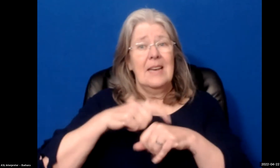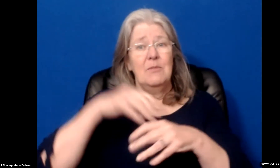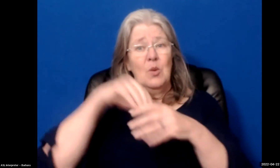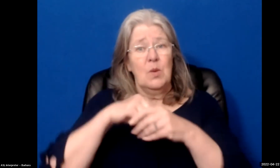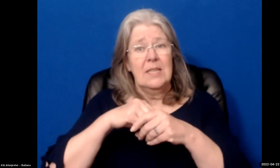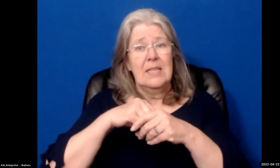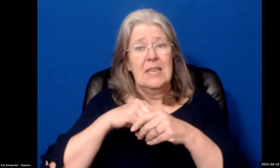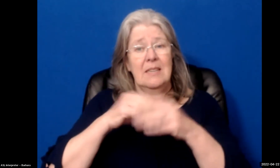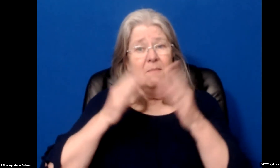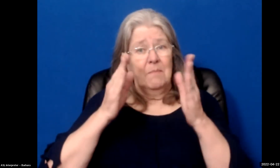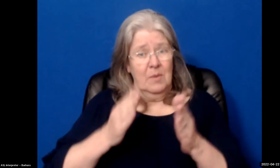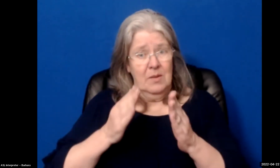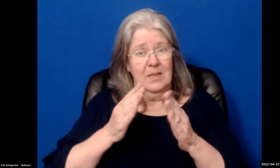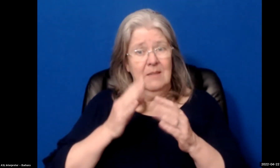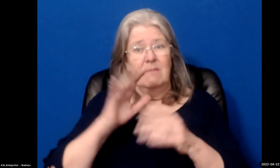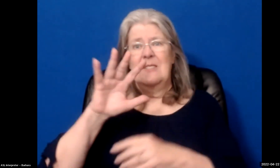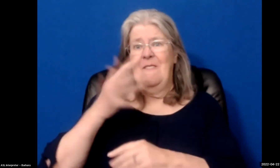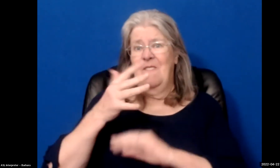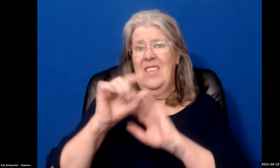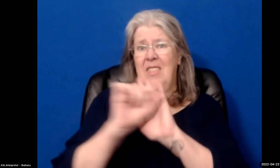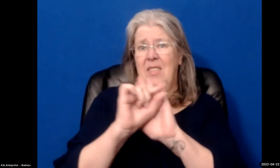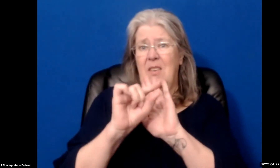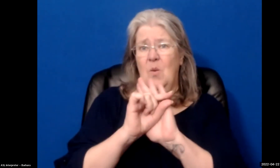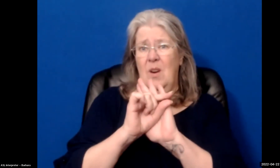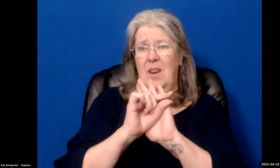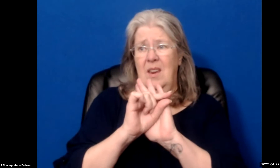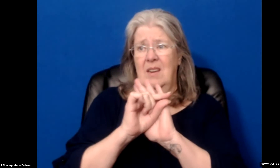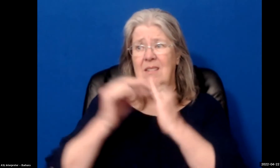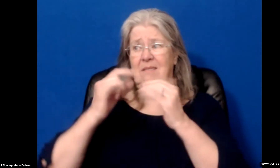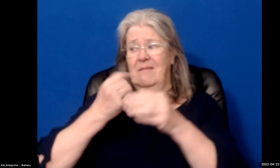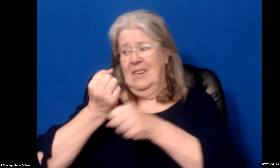grade next year. So that's a huge gap for, you know, a middle schooler.